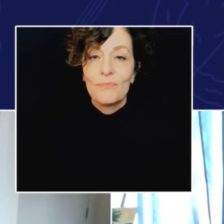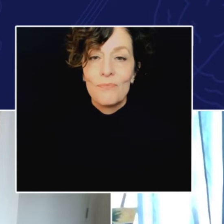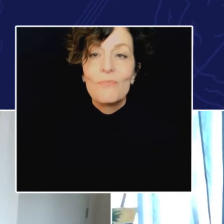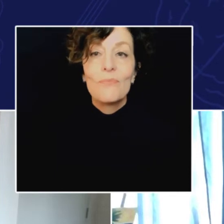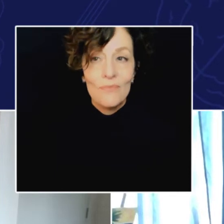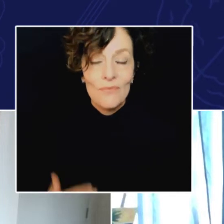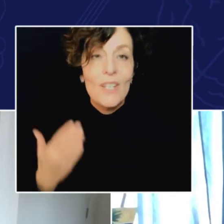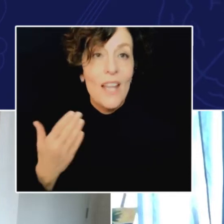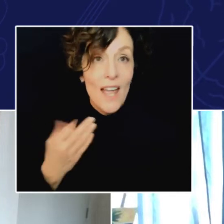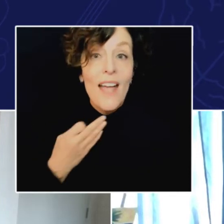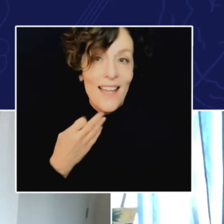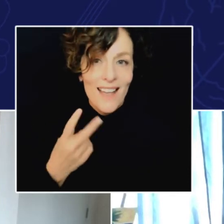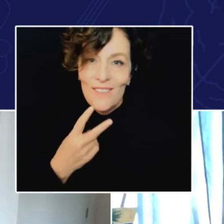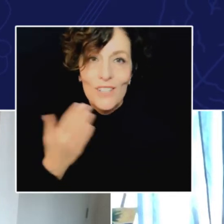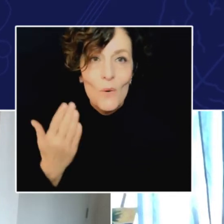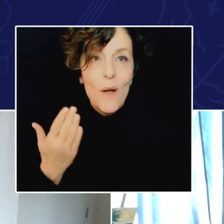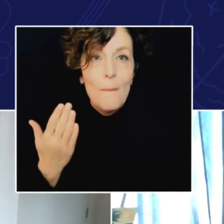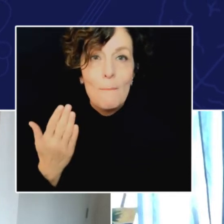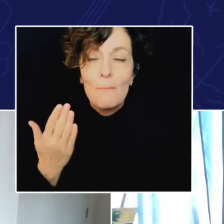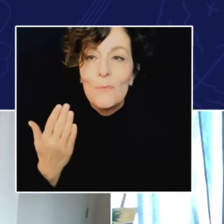[DR. RUFFIN]: Got it. Have you, um...